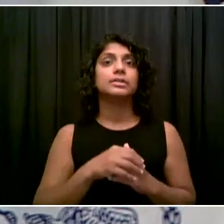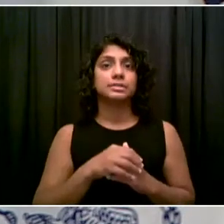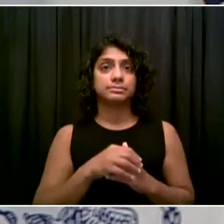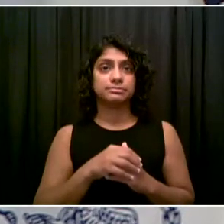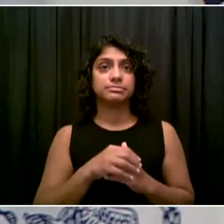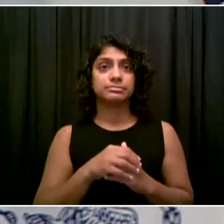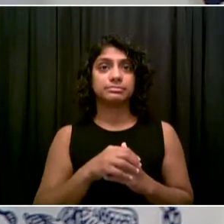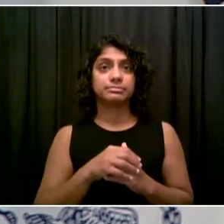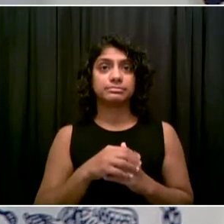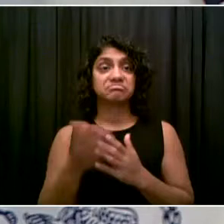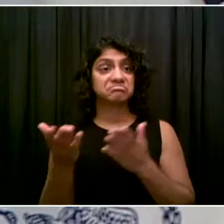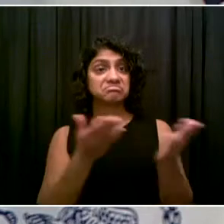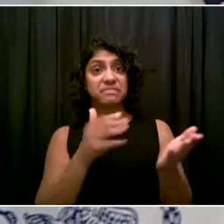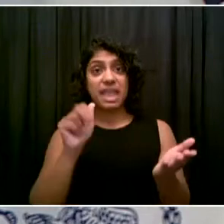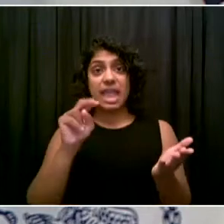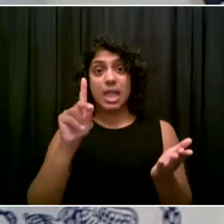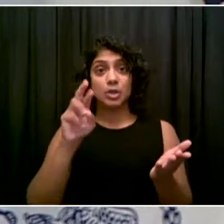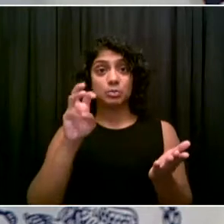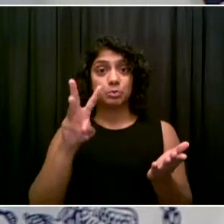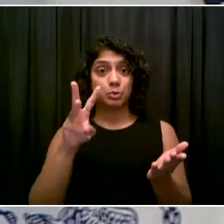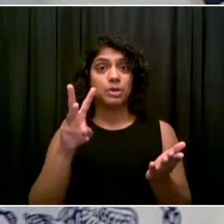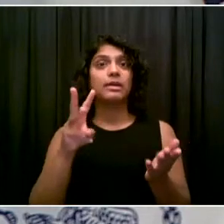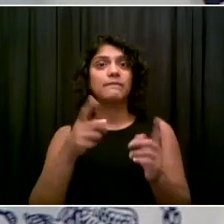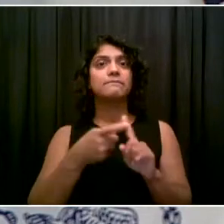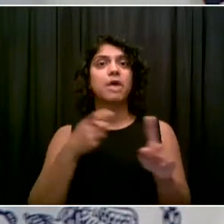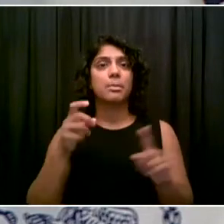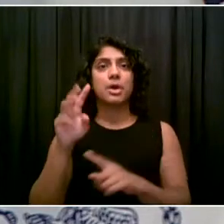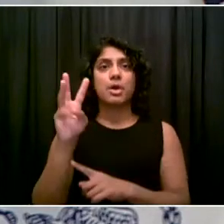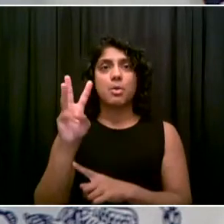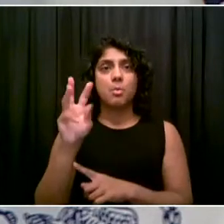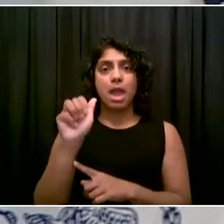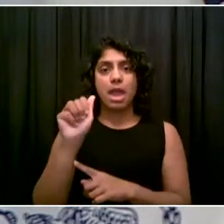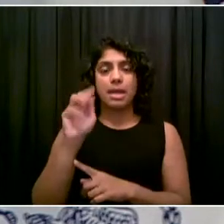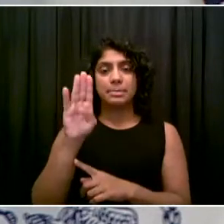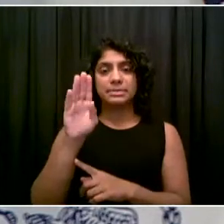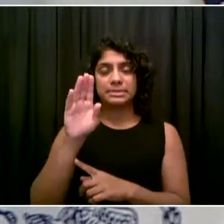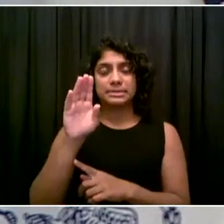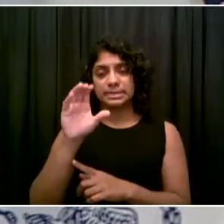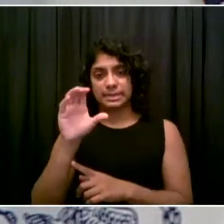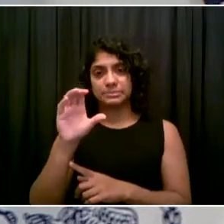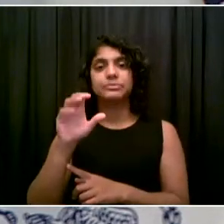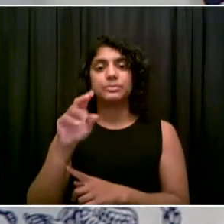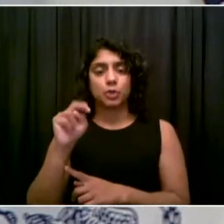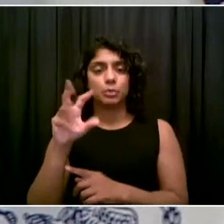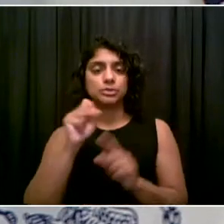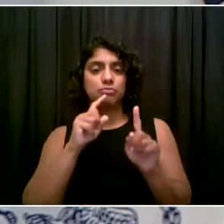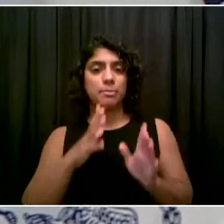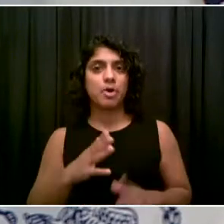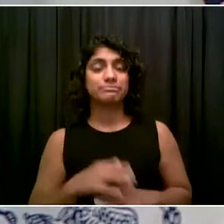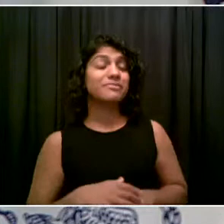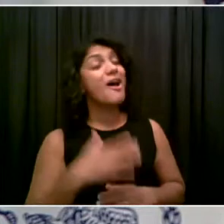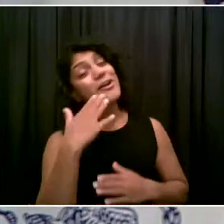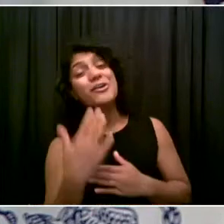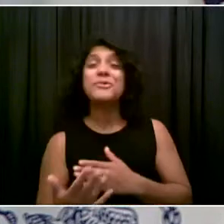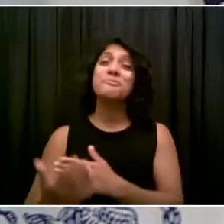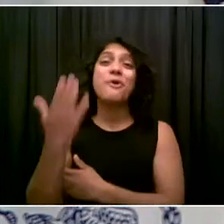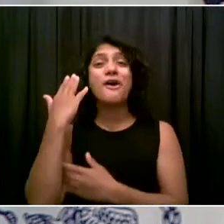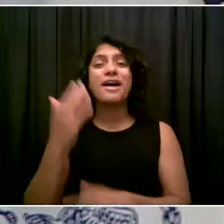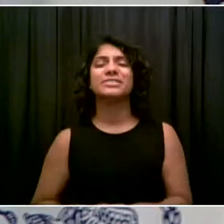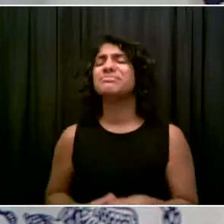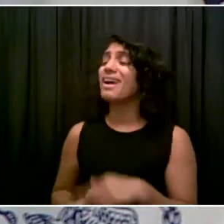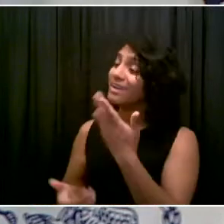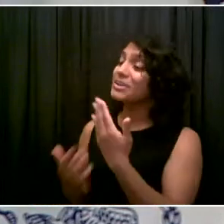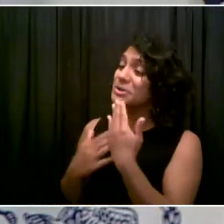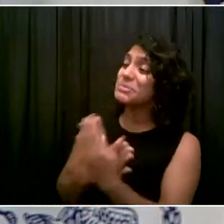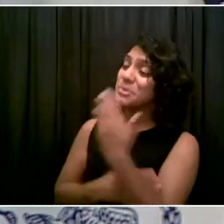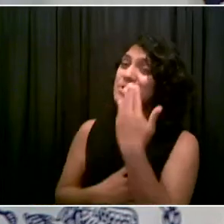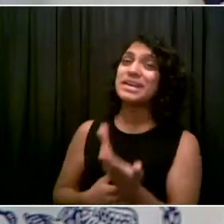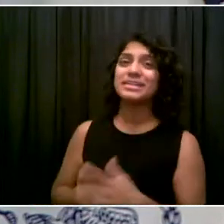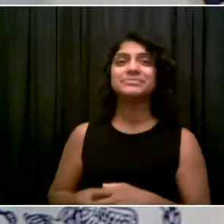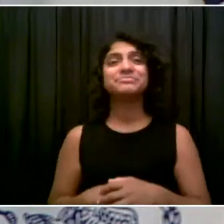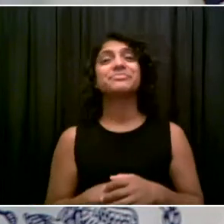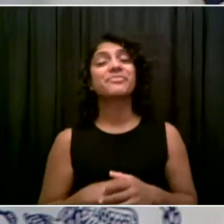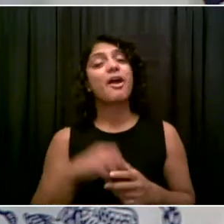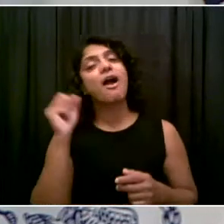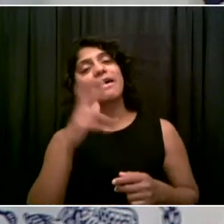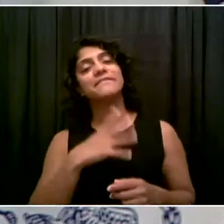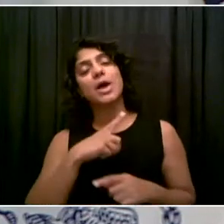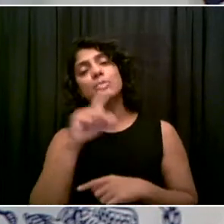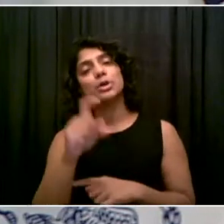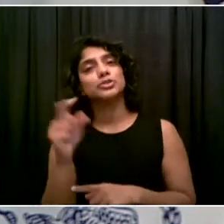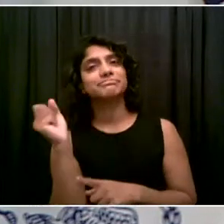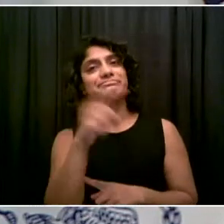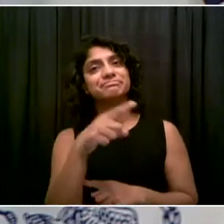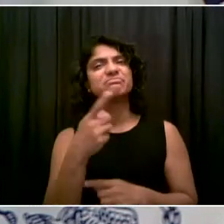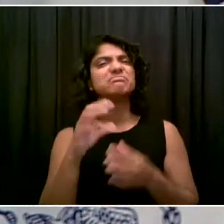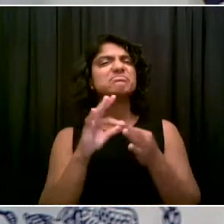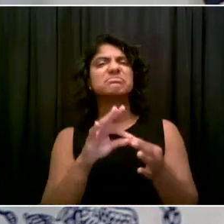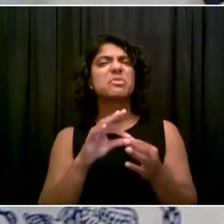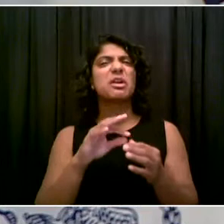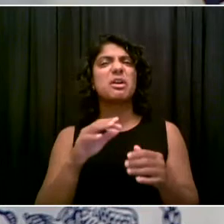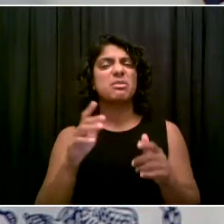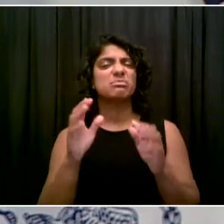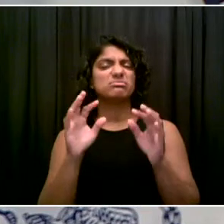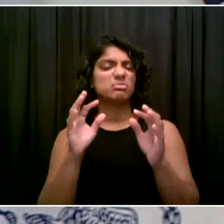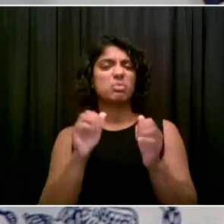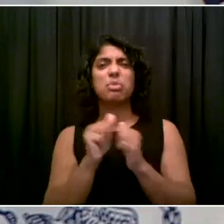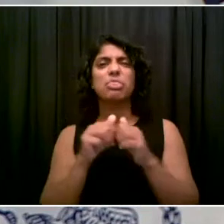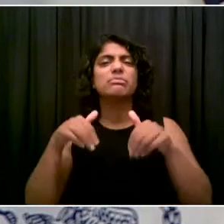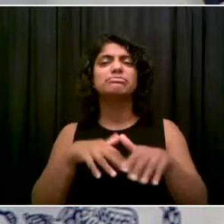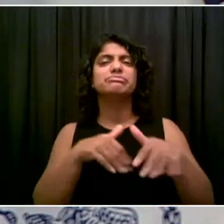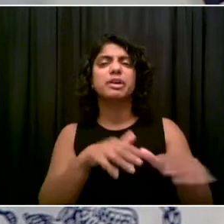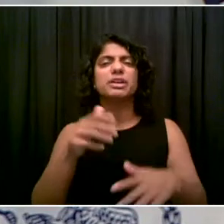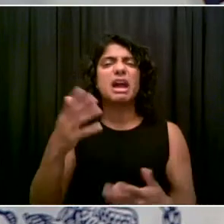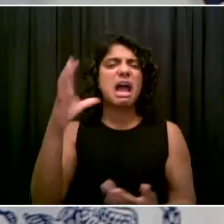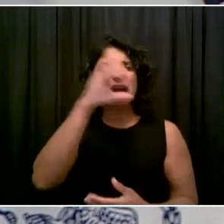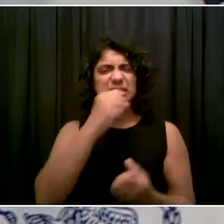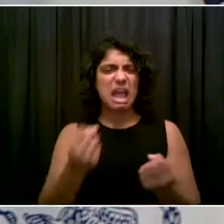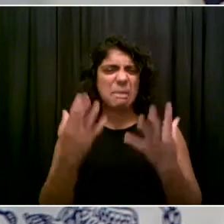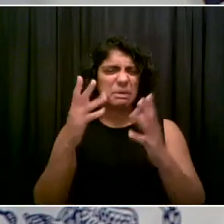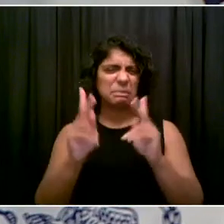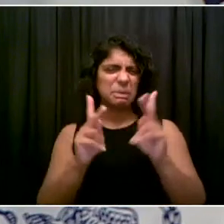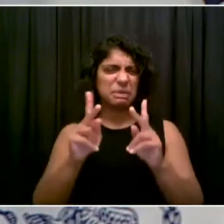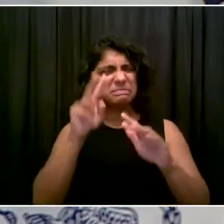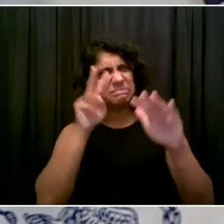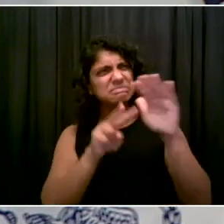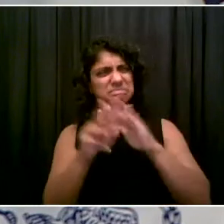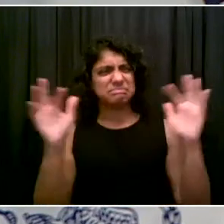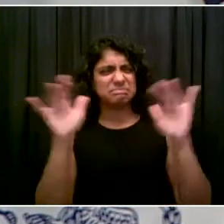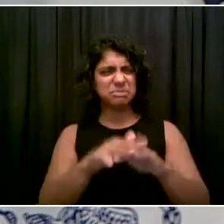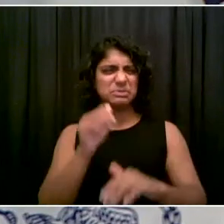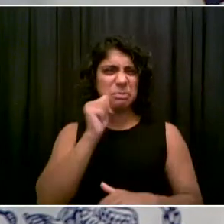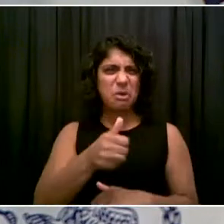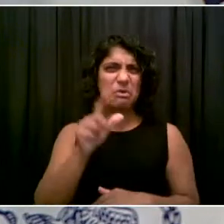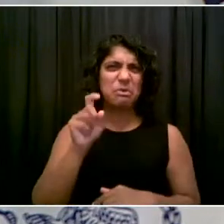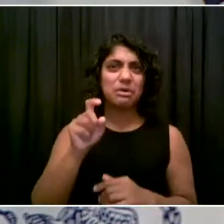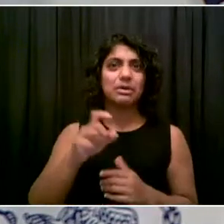TOAN DREW SIFF